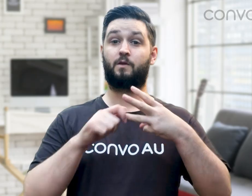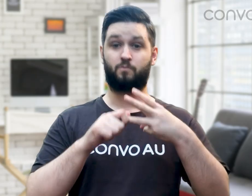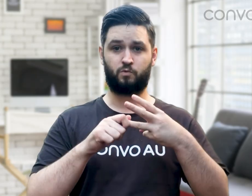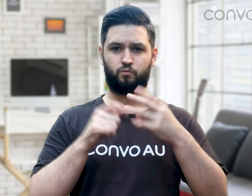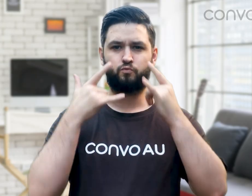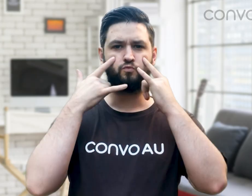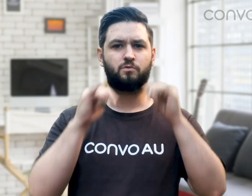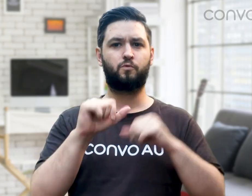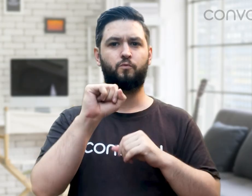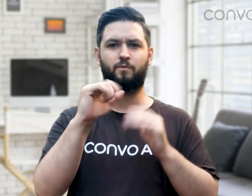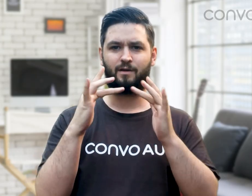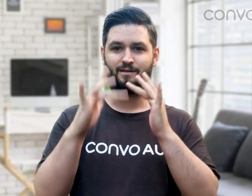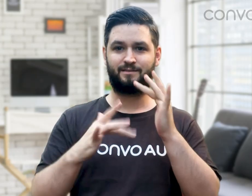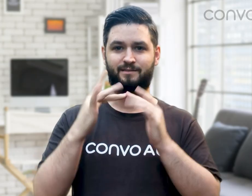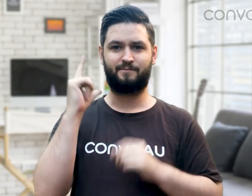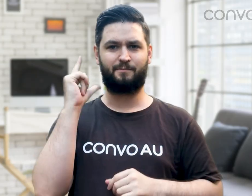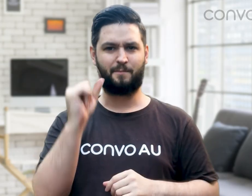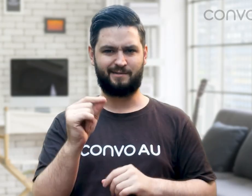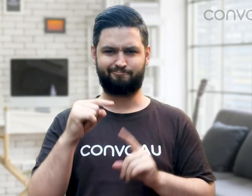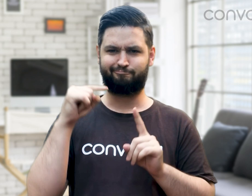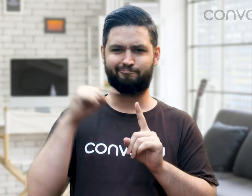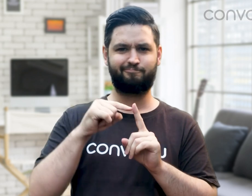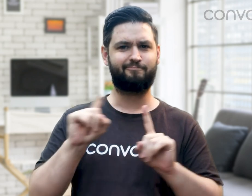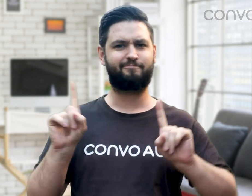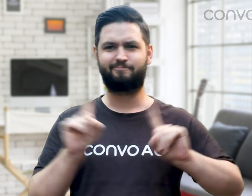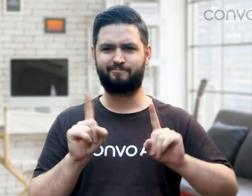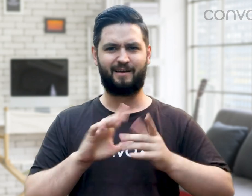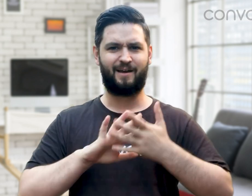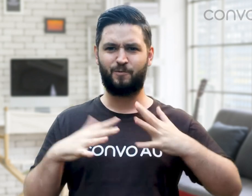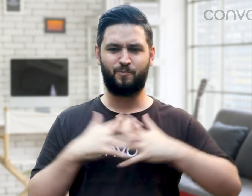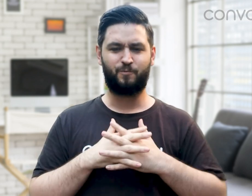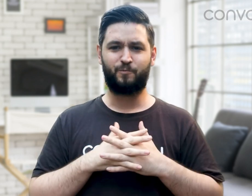3. How to check your internet speed.